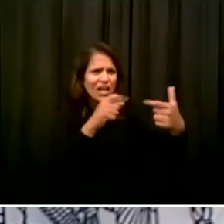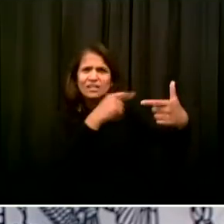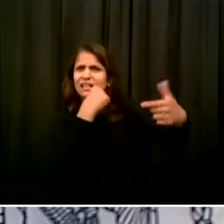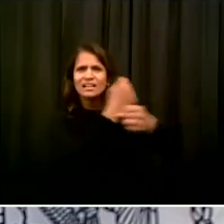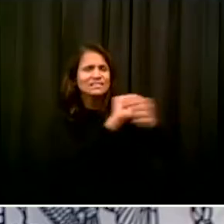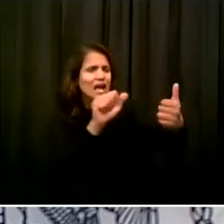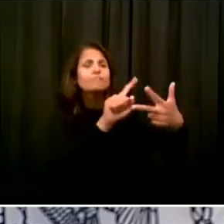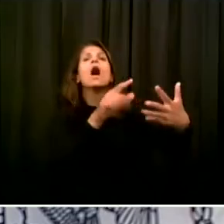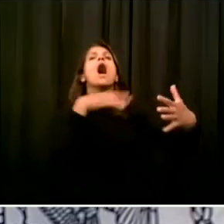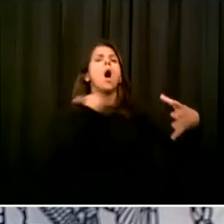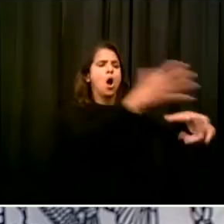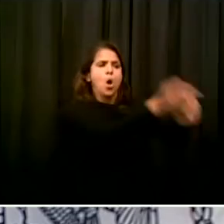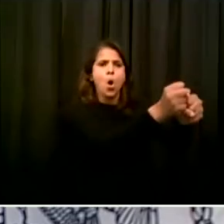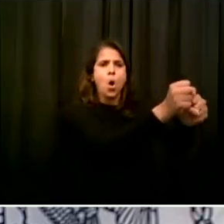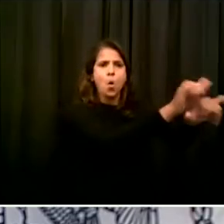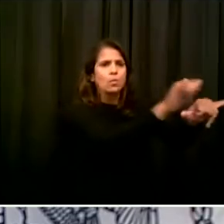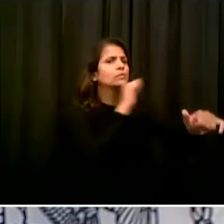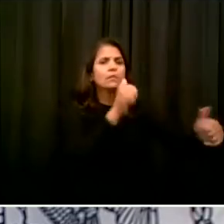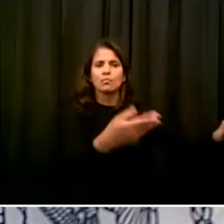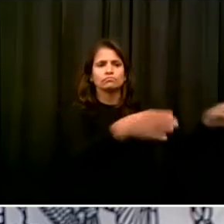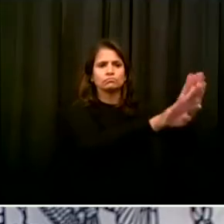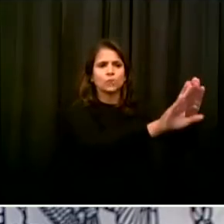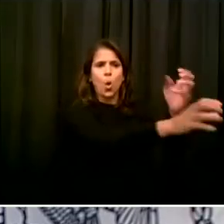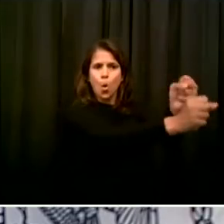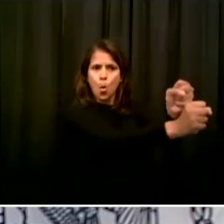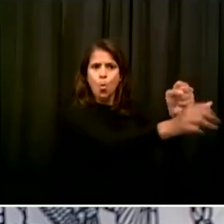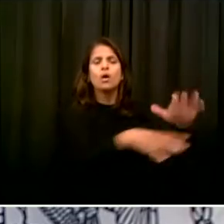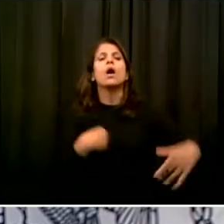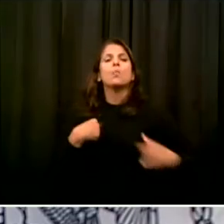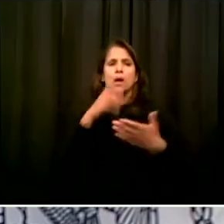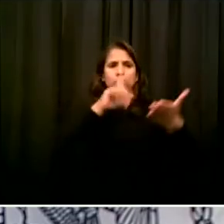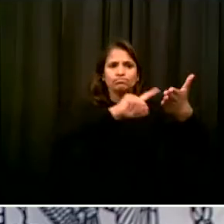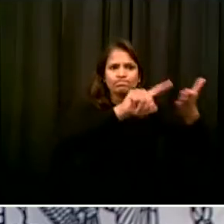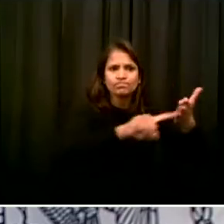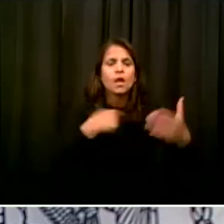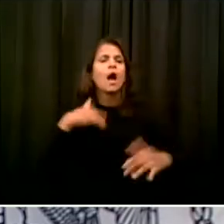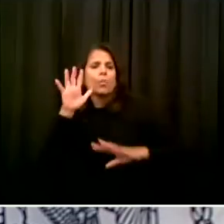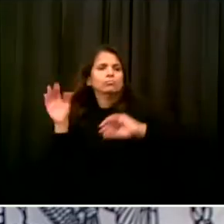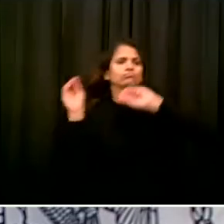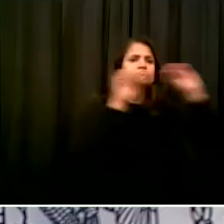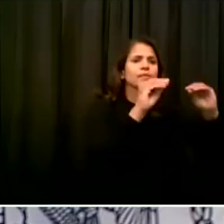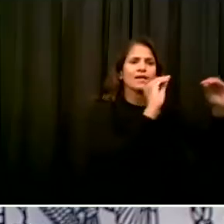FOR EXAMPLE AS THE CHANCELLOR SAD II WFE DON'T LIKE A SPECIFIC CLASSROOM, WE HOLD THAT